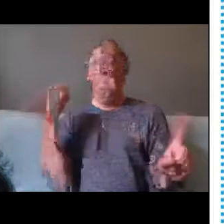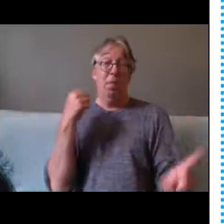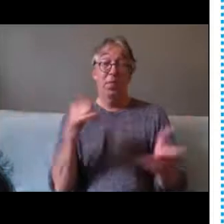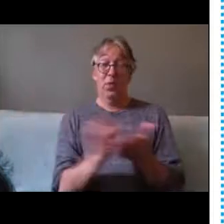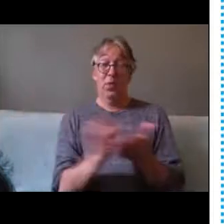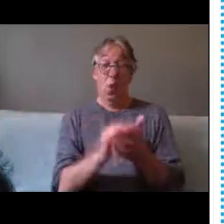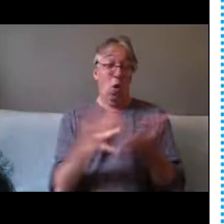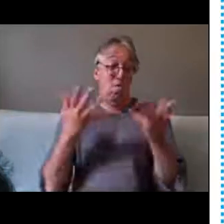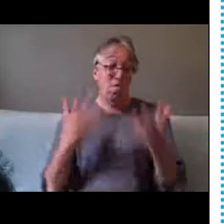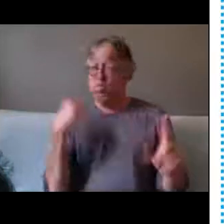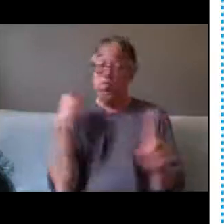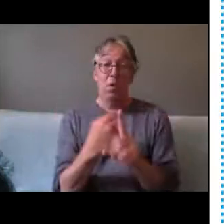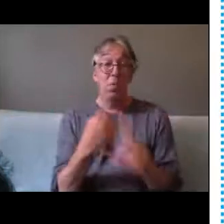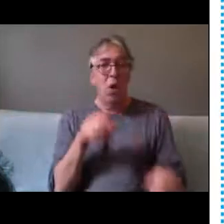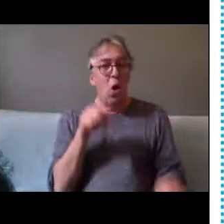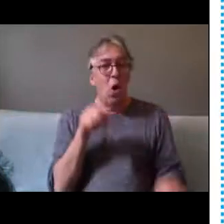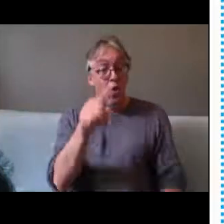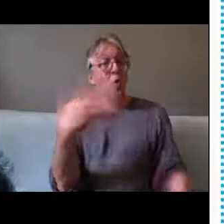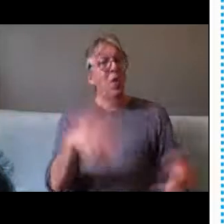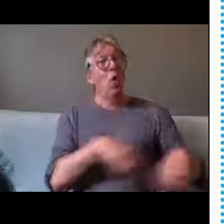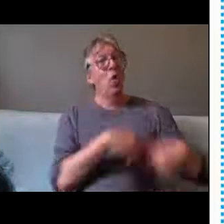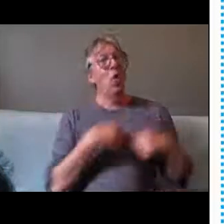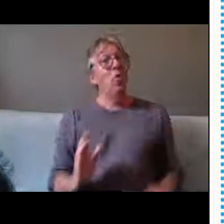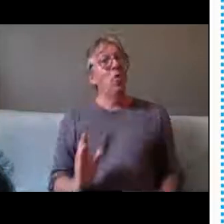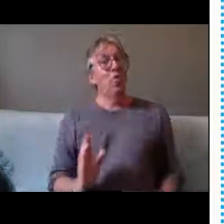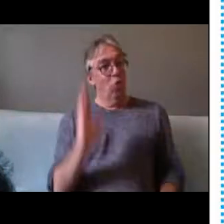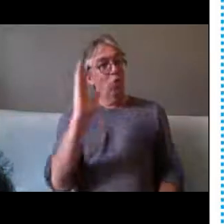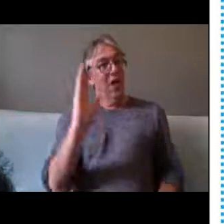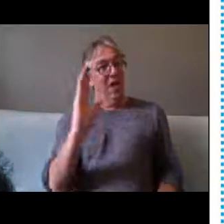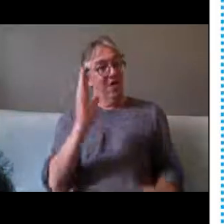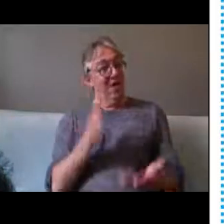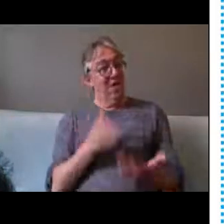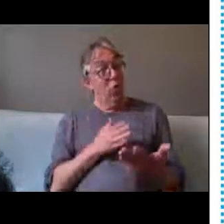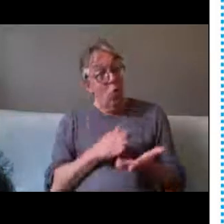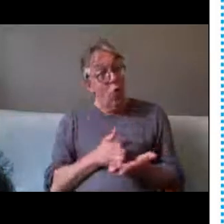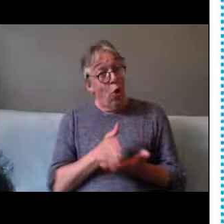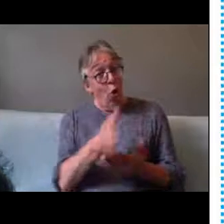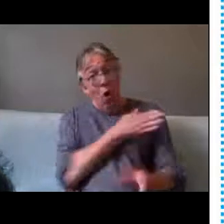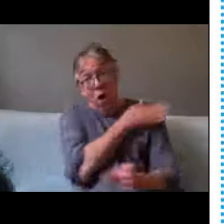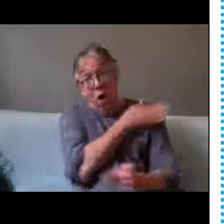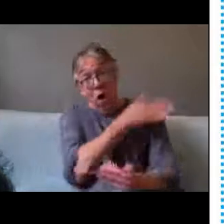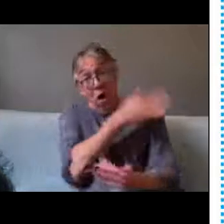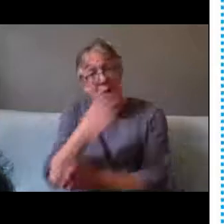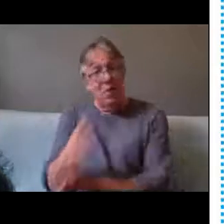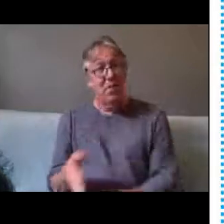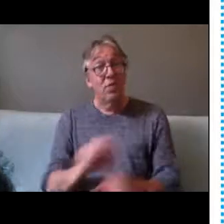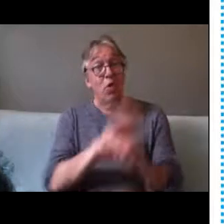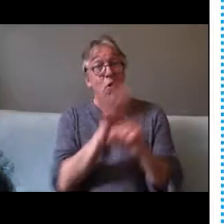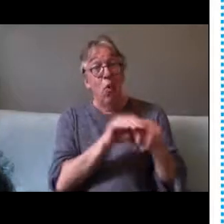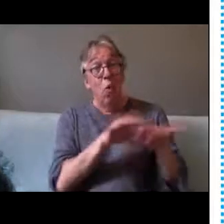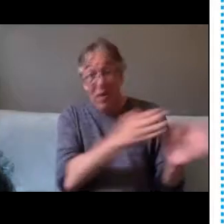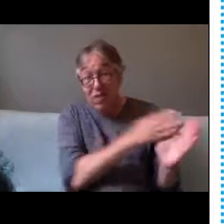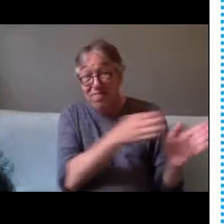Have you been a volunteer based in New York throughout the crisis? Yes, I have.